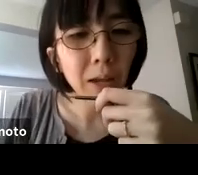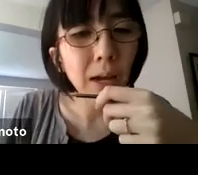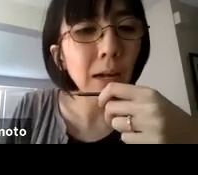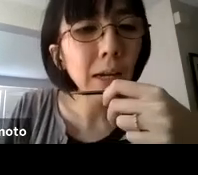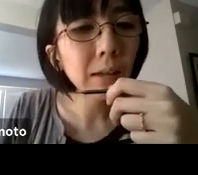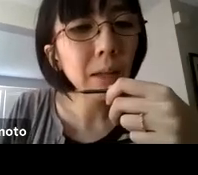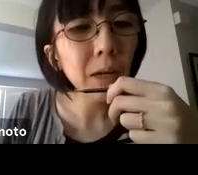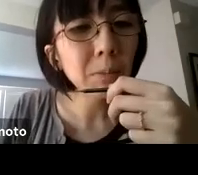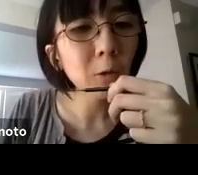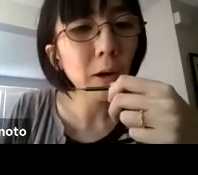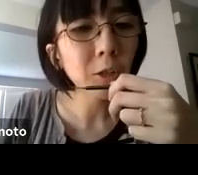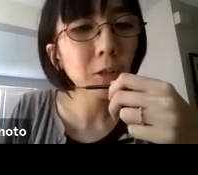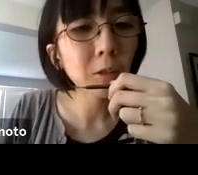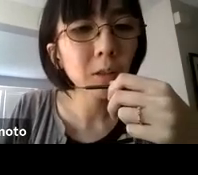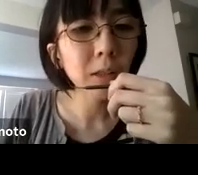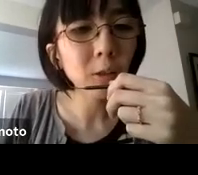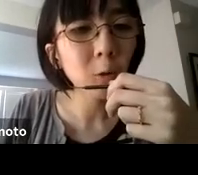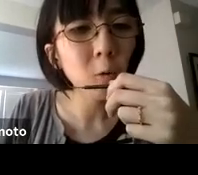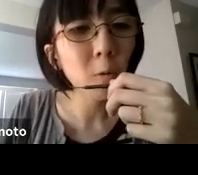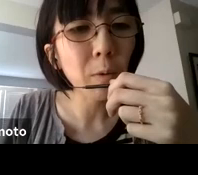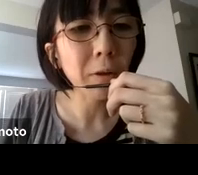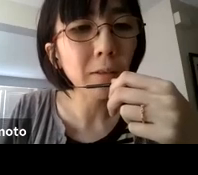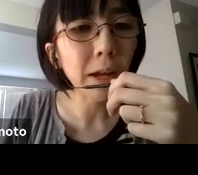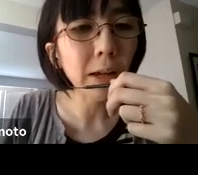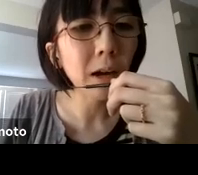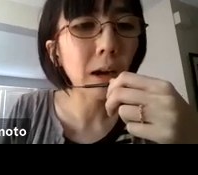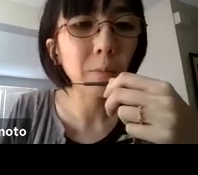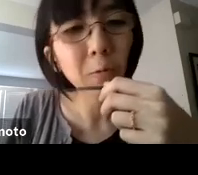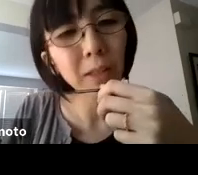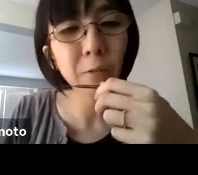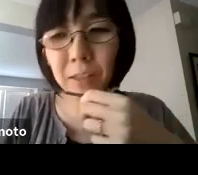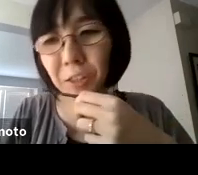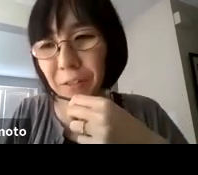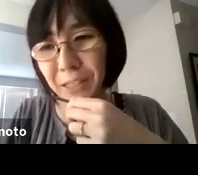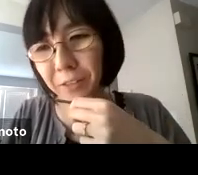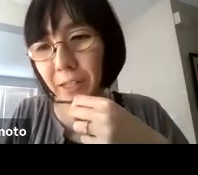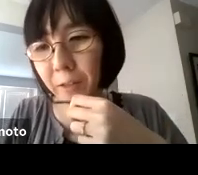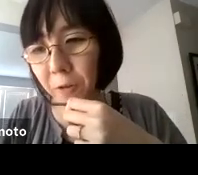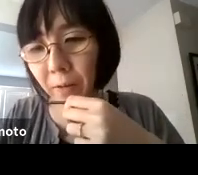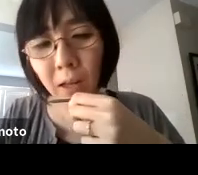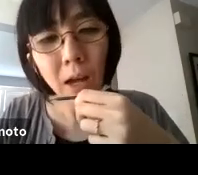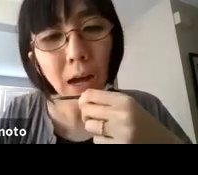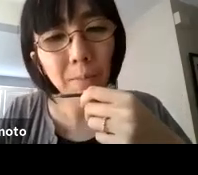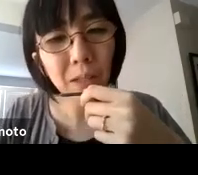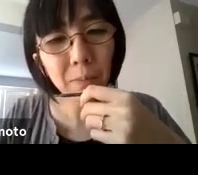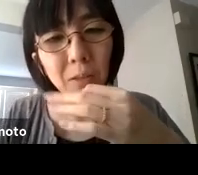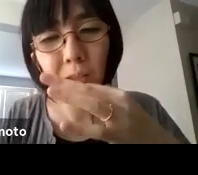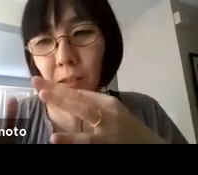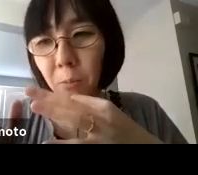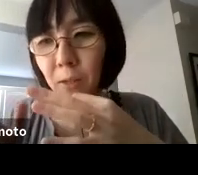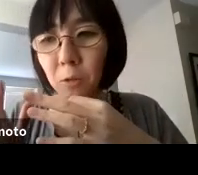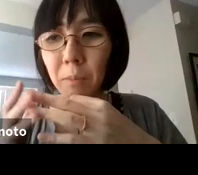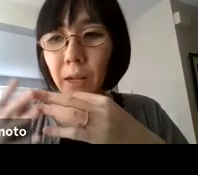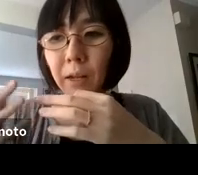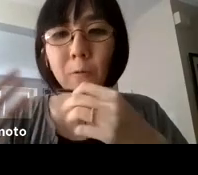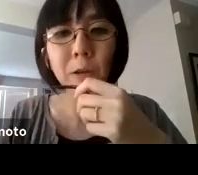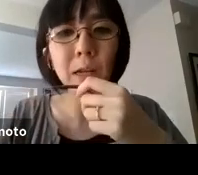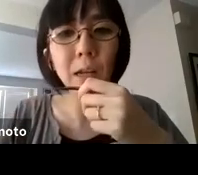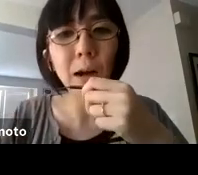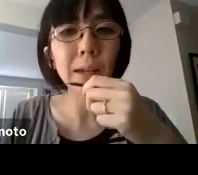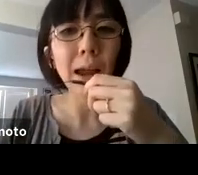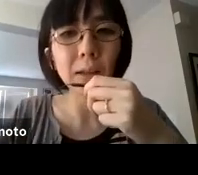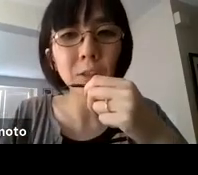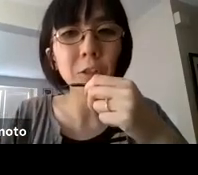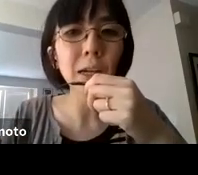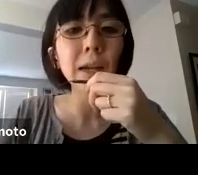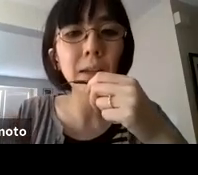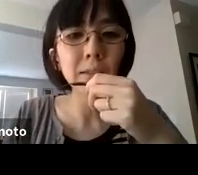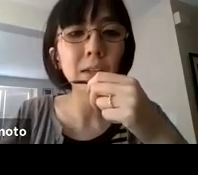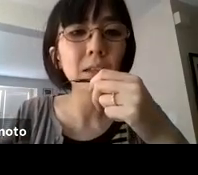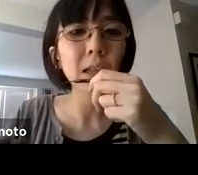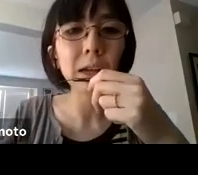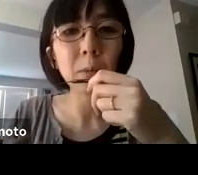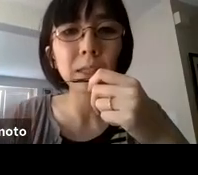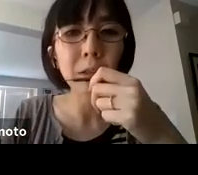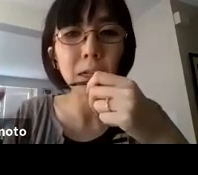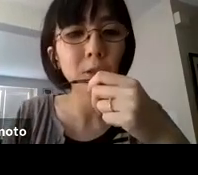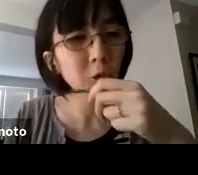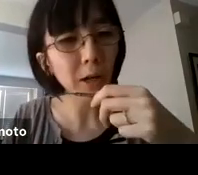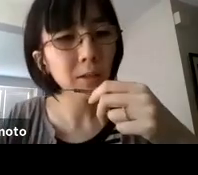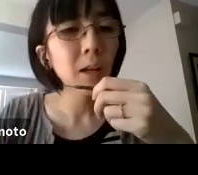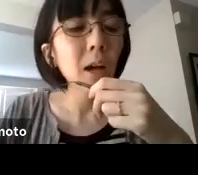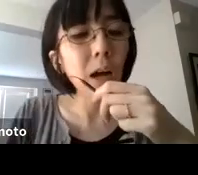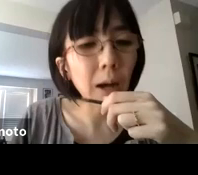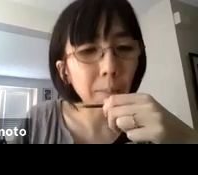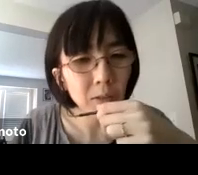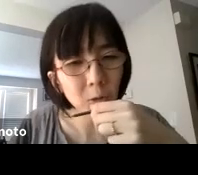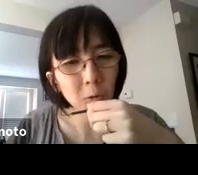And again like sometimes the questions that's so open, like, what the child interested in doing, sometimes it's a little bit too limited and then we get answers again like things like my child likes truck.